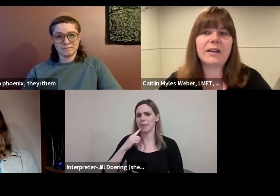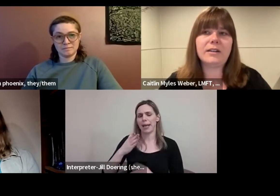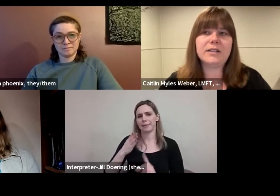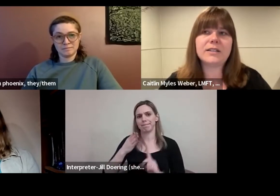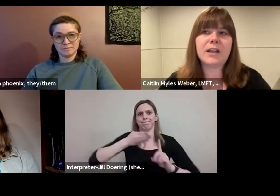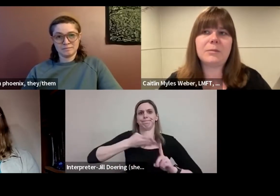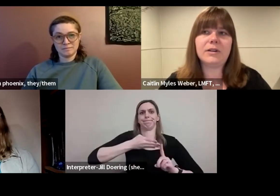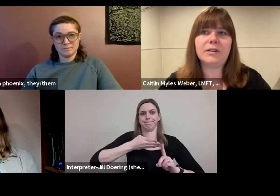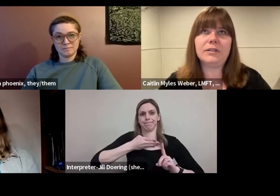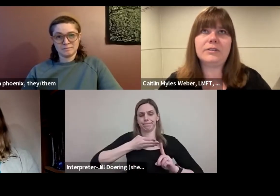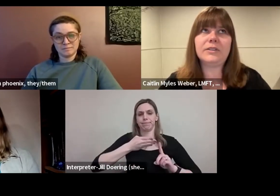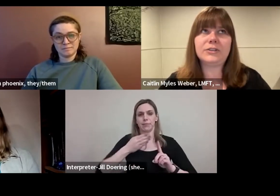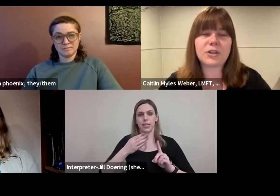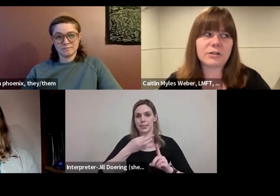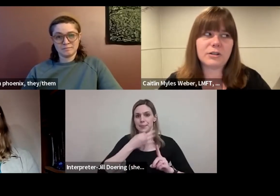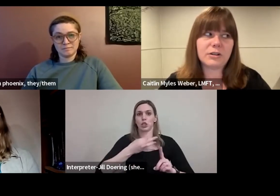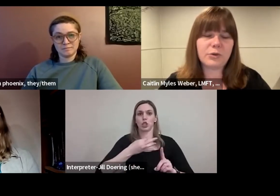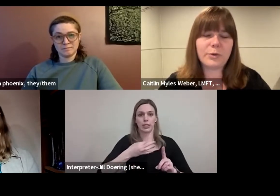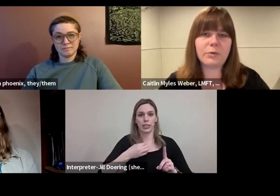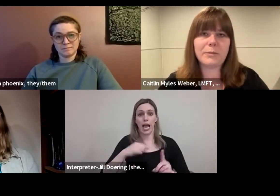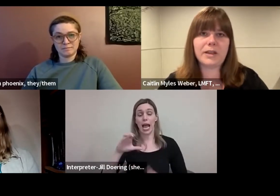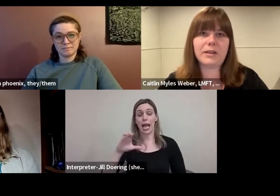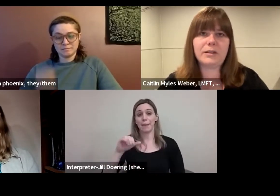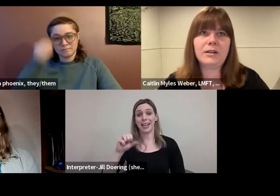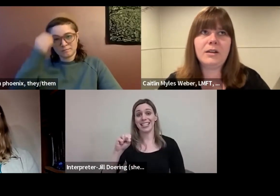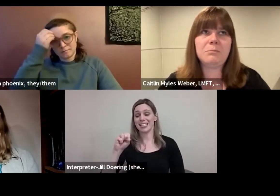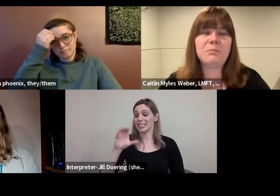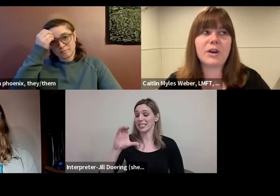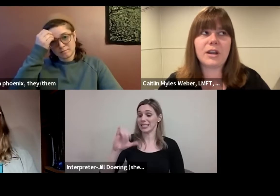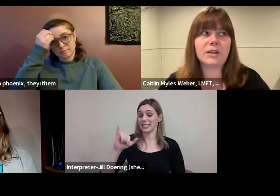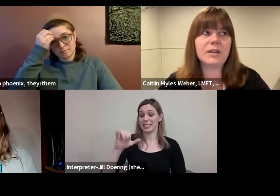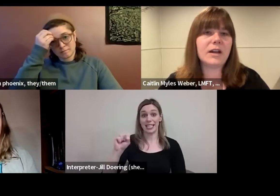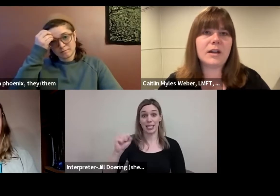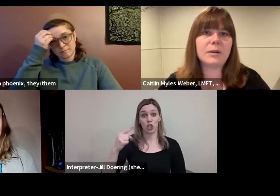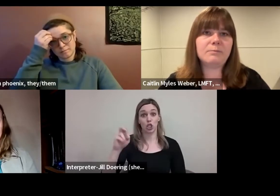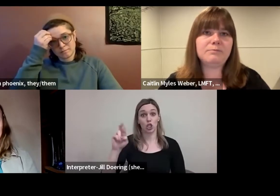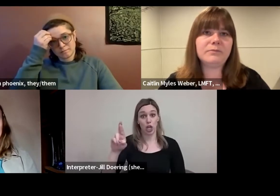And I'm a cisgender queer woman, married, lesbian.